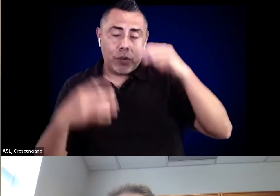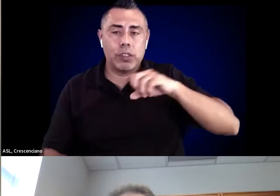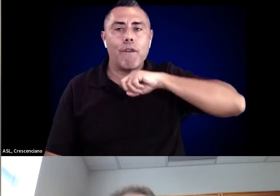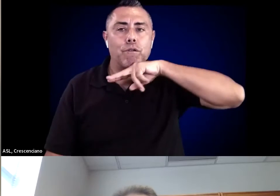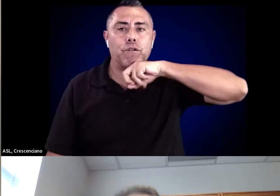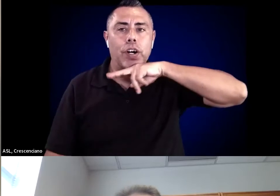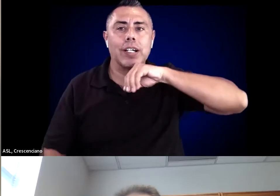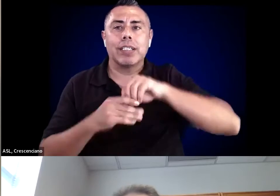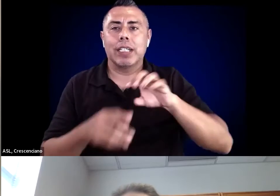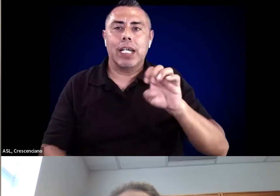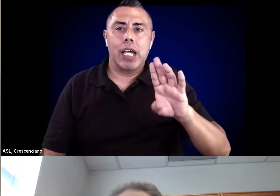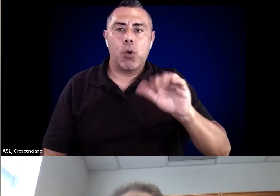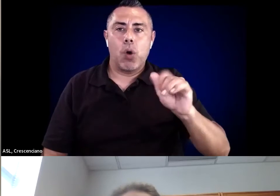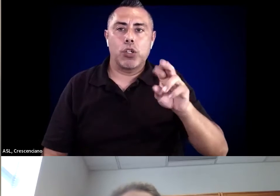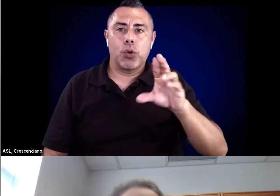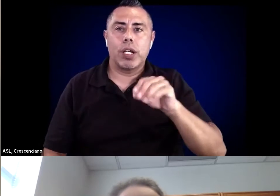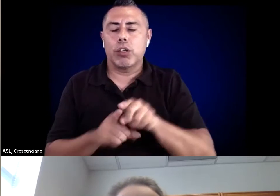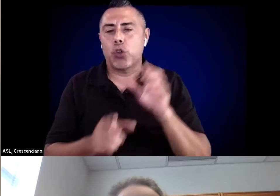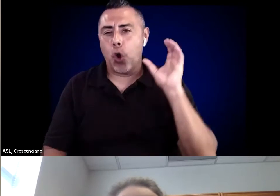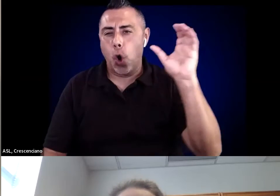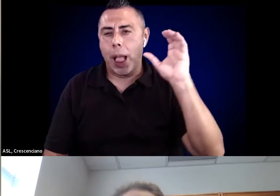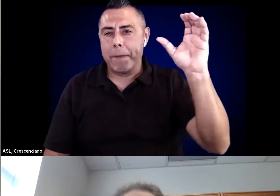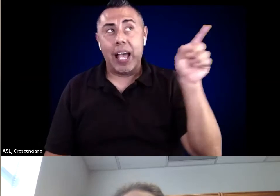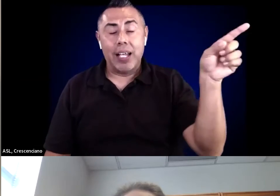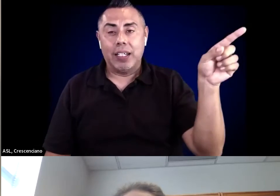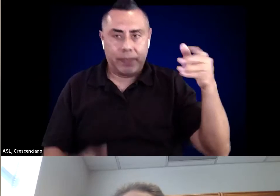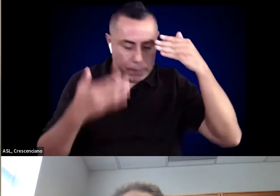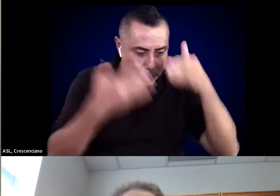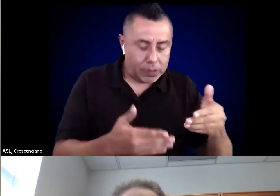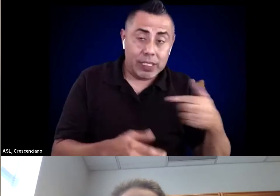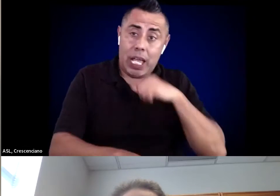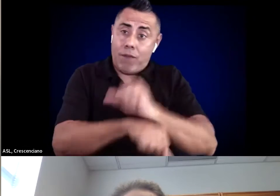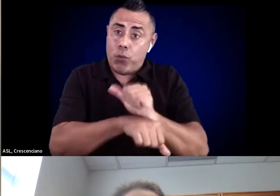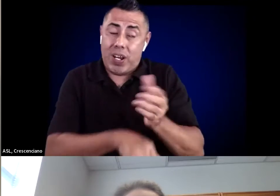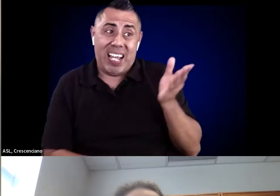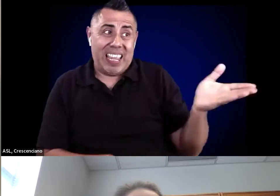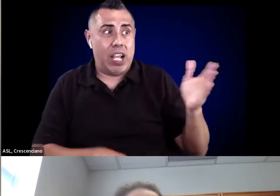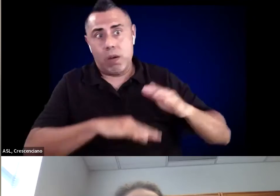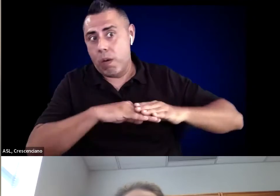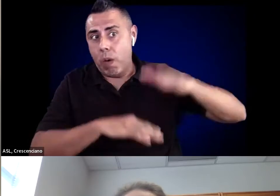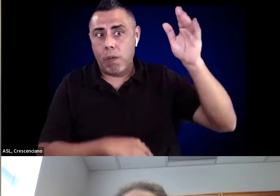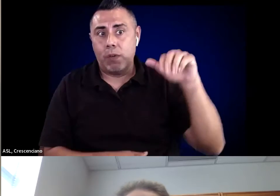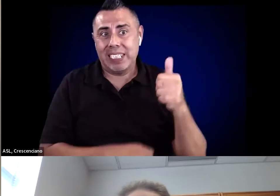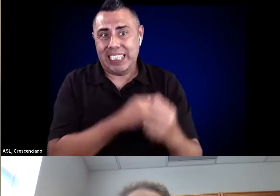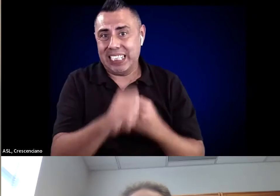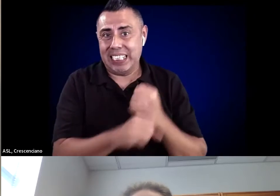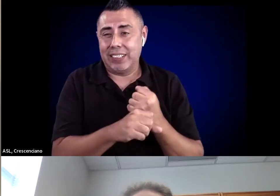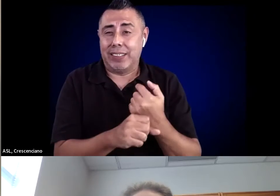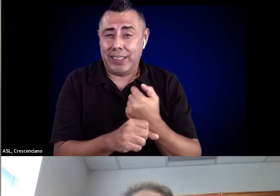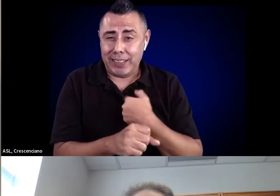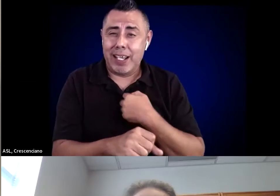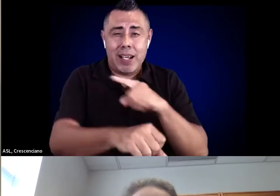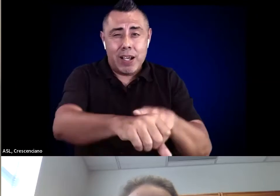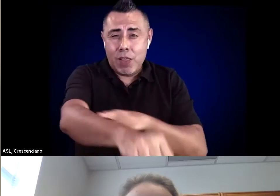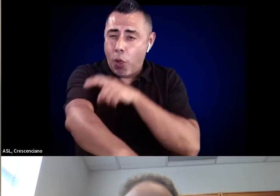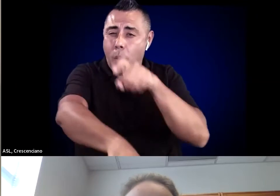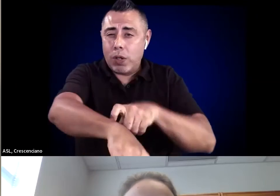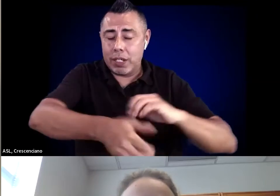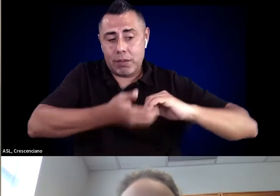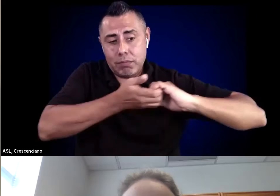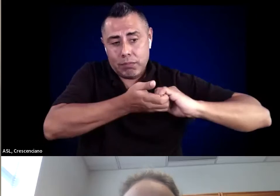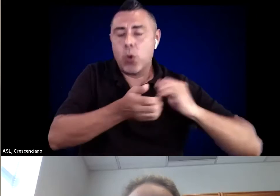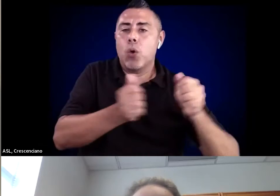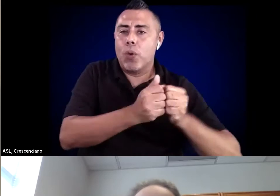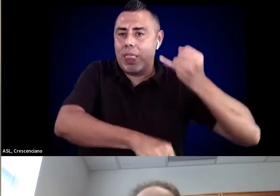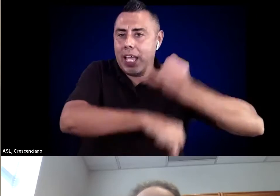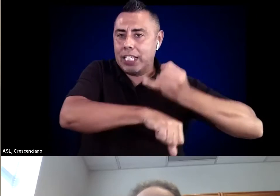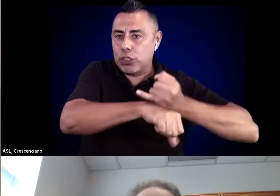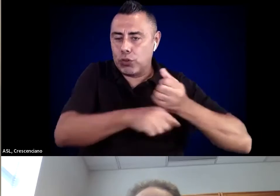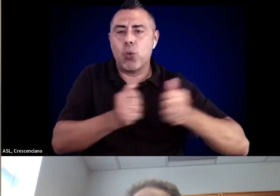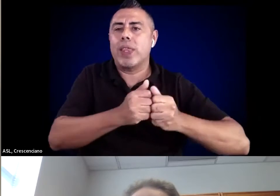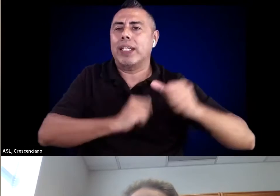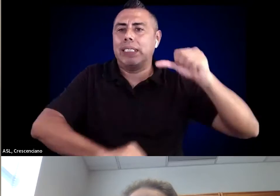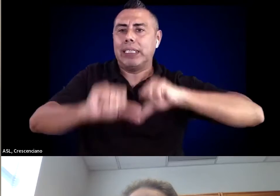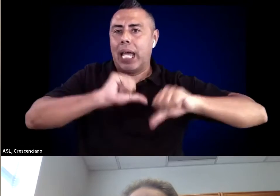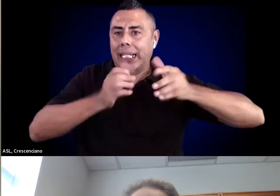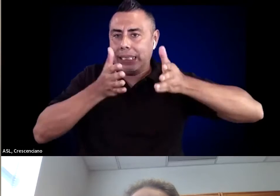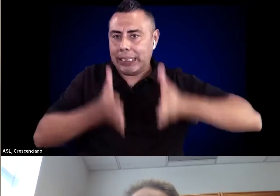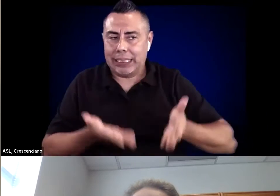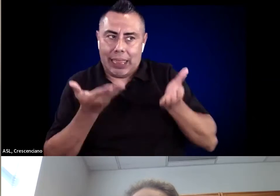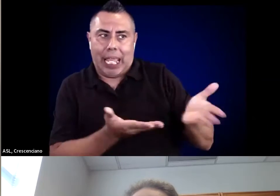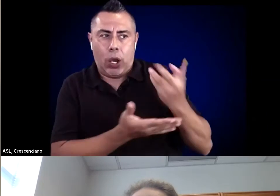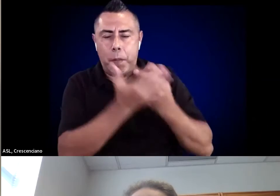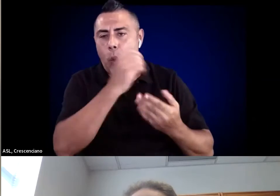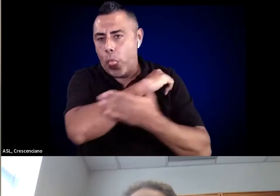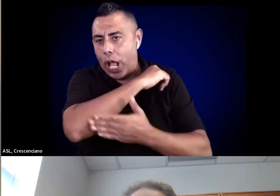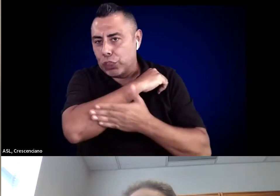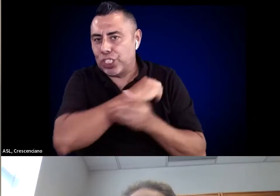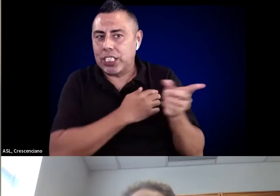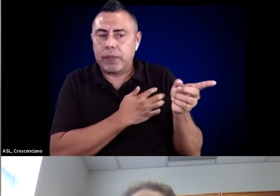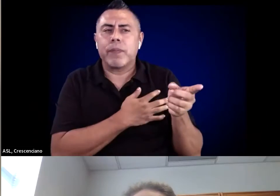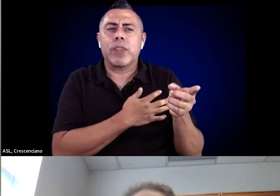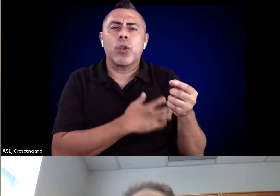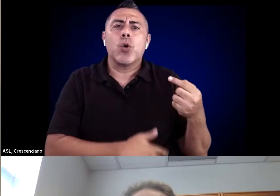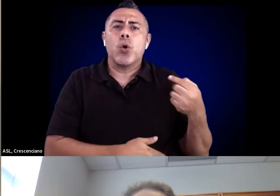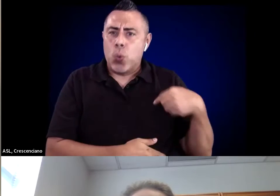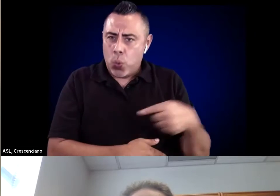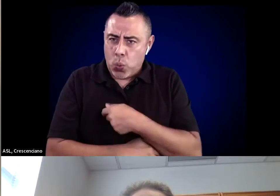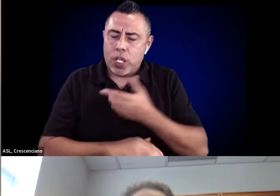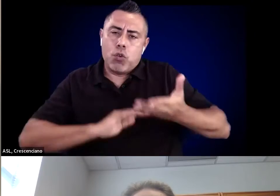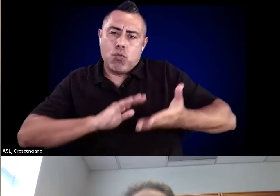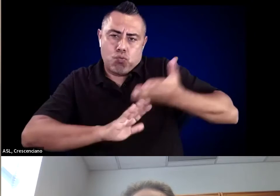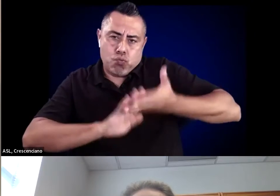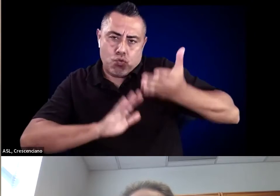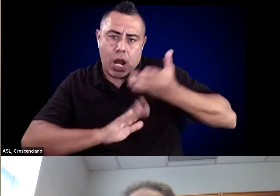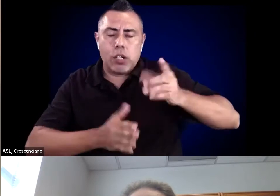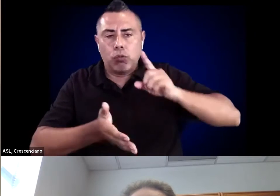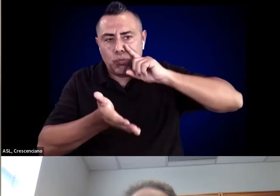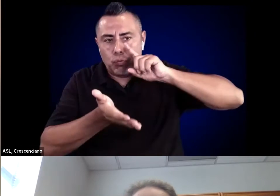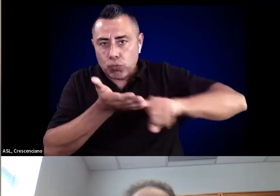Rebecca Tarvin (she/her): Uh. And this is I've been working there for, uh, more than a decade, and I have long standing collaborations with institutions and scientists from uh, both of those countries. And so, um, we conduct a lot of our research. Um, bilingually.